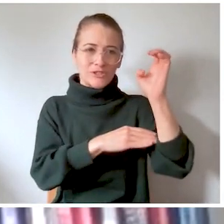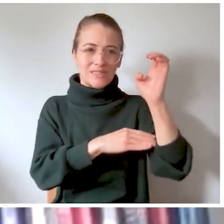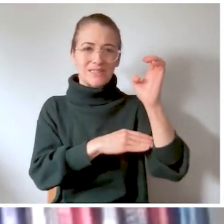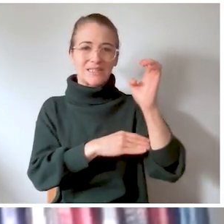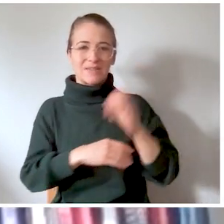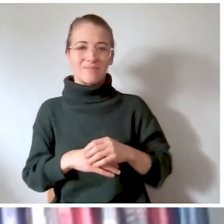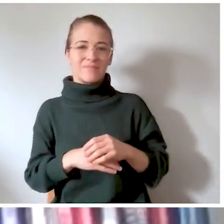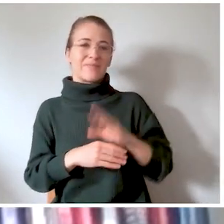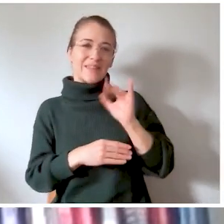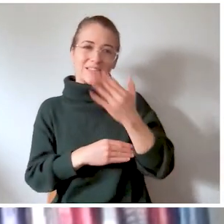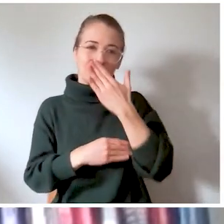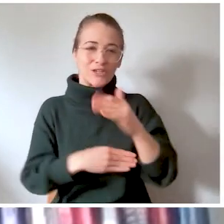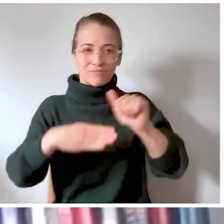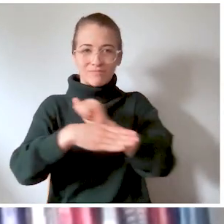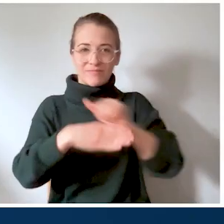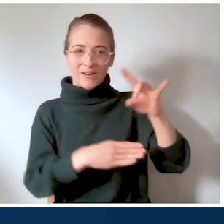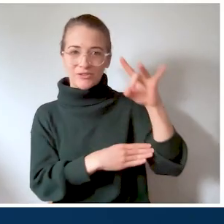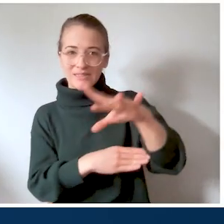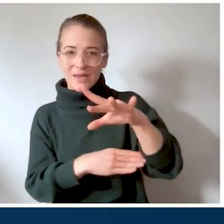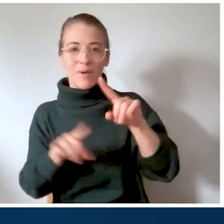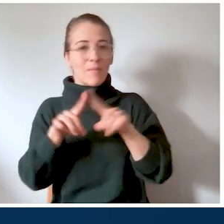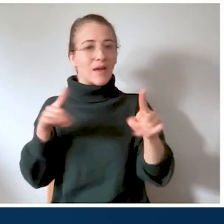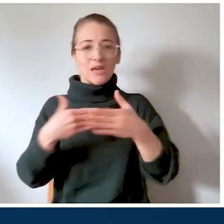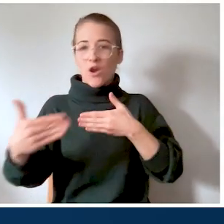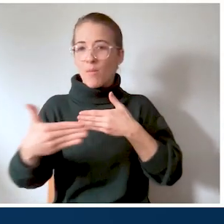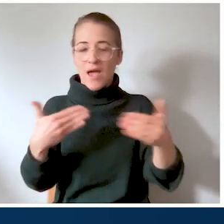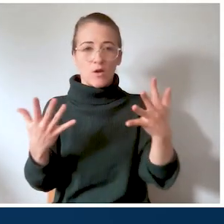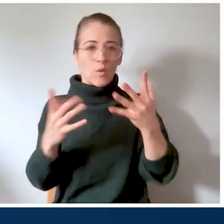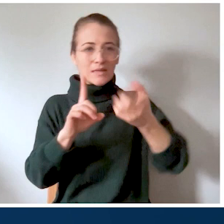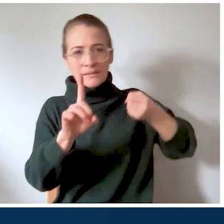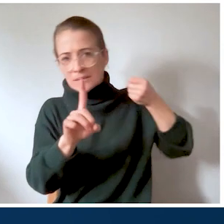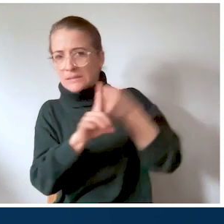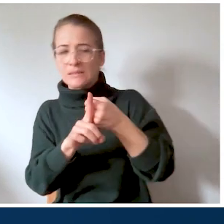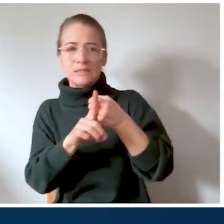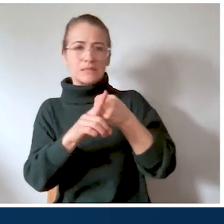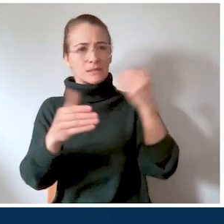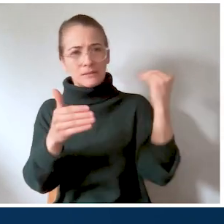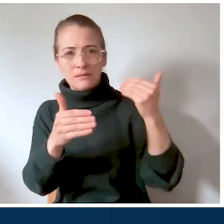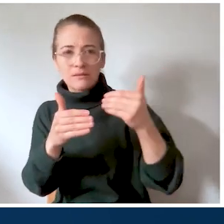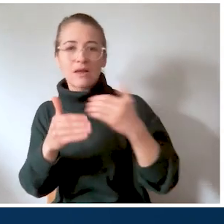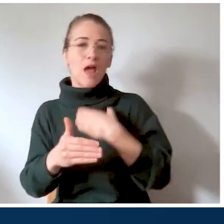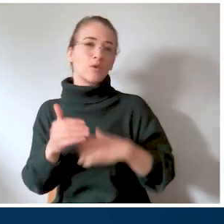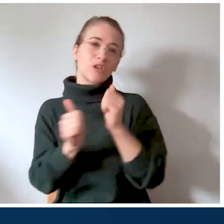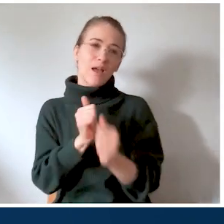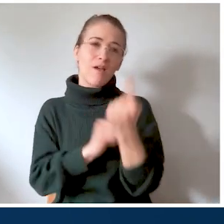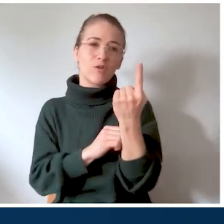So that's just a good practical tip, but no matter what is heading your way, I wish everyone that's listening to this podcast